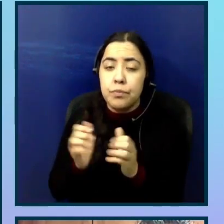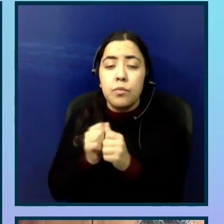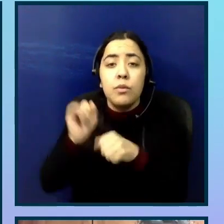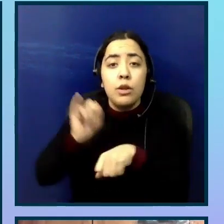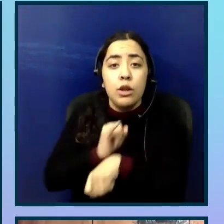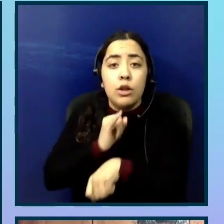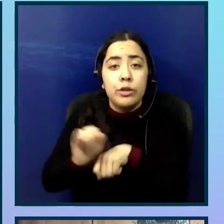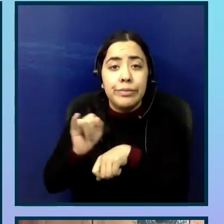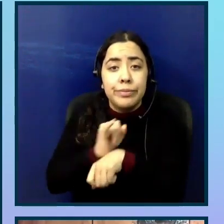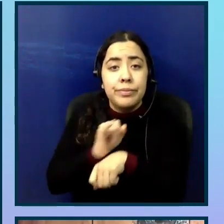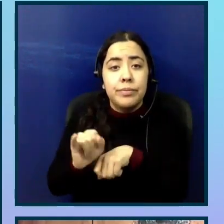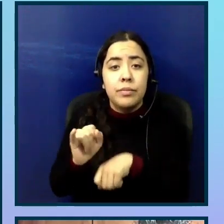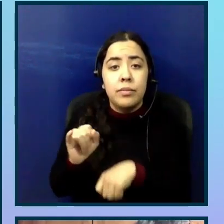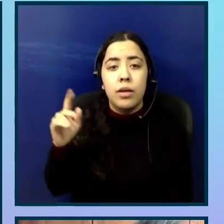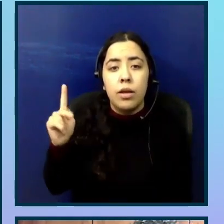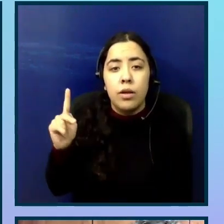at Kurzweil Educational Systems.